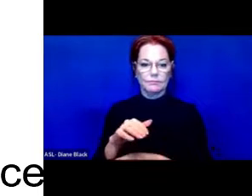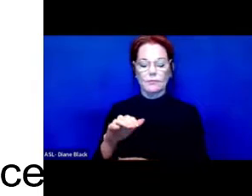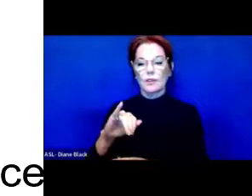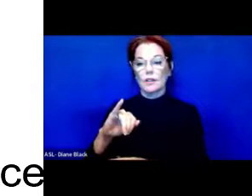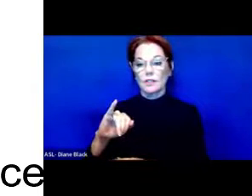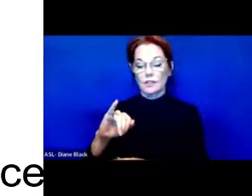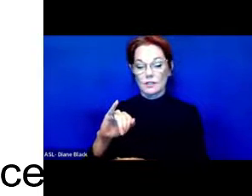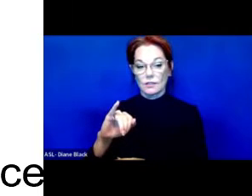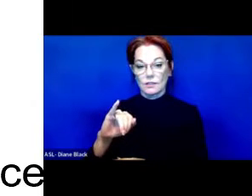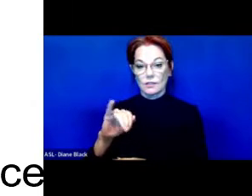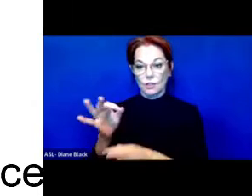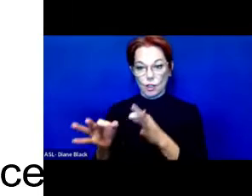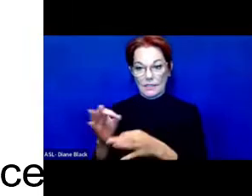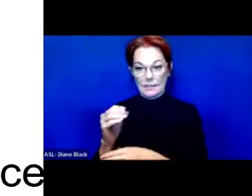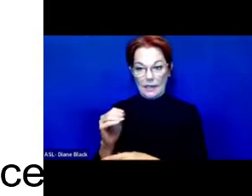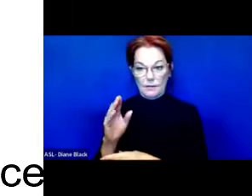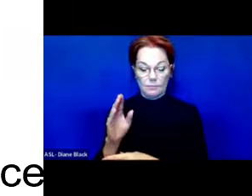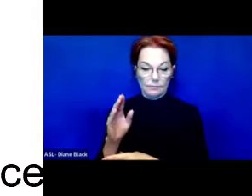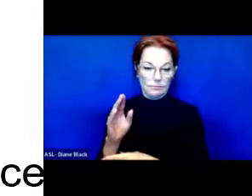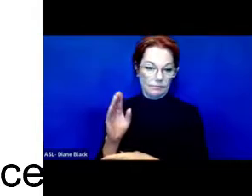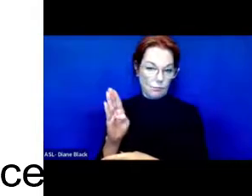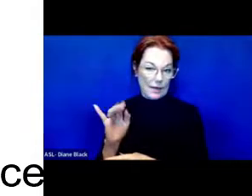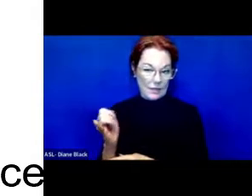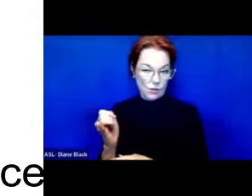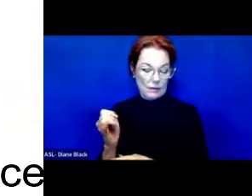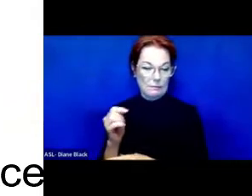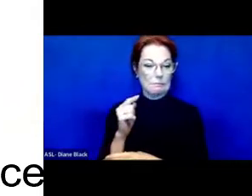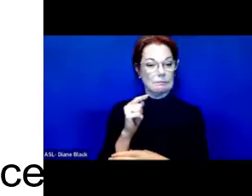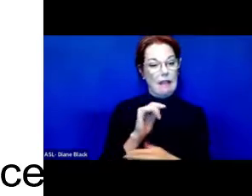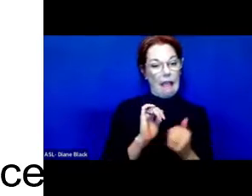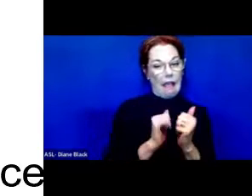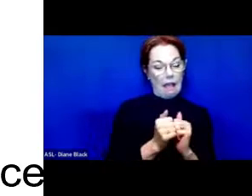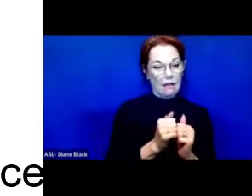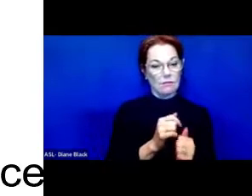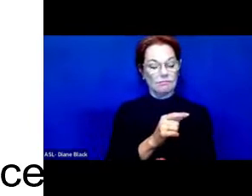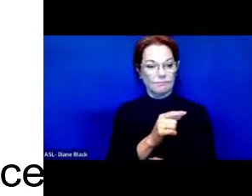injury, and how the justice system could improve their responses to individuals living